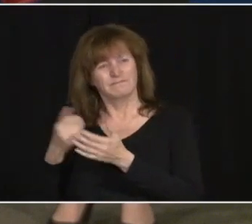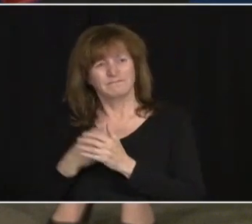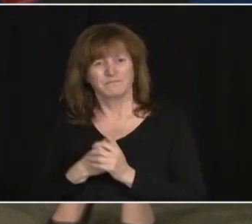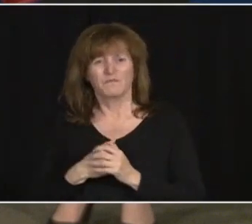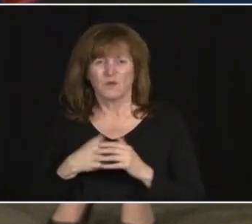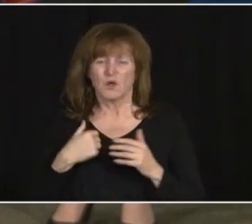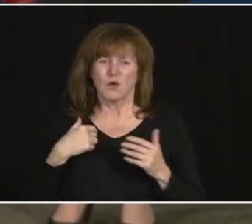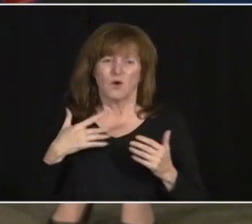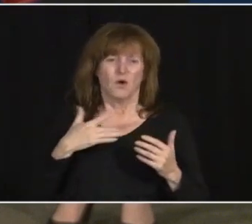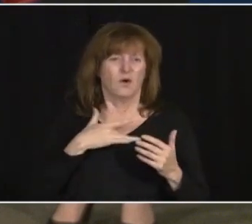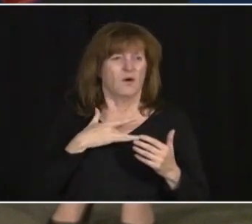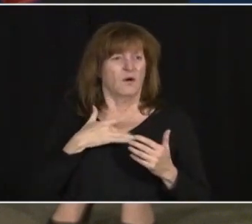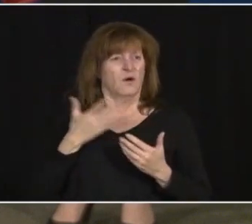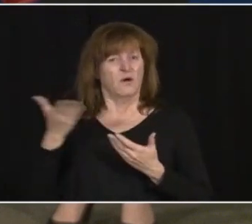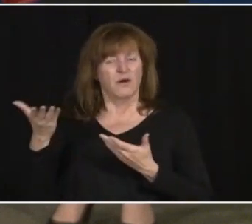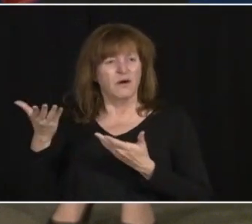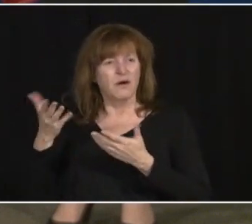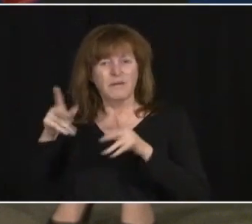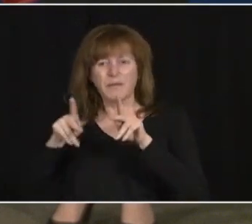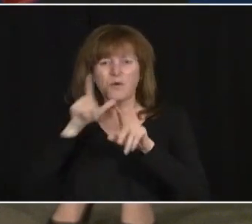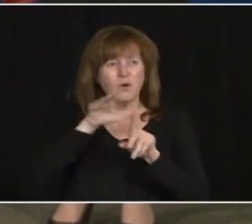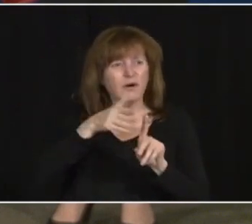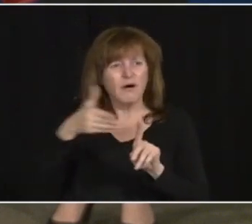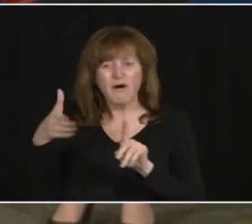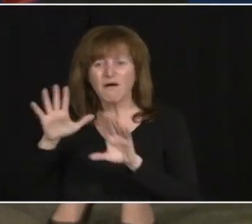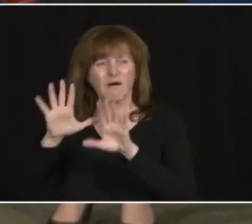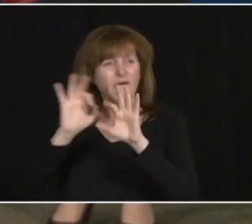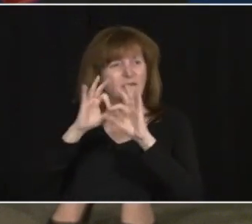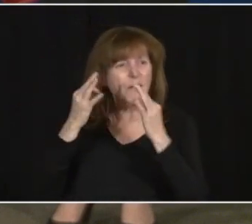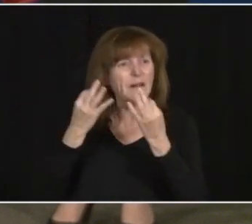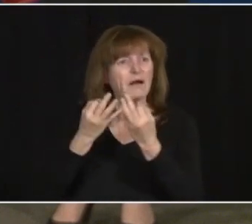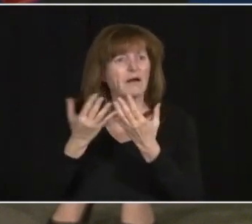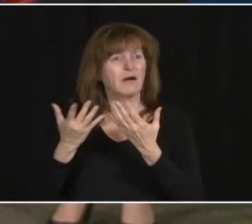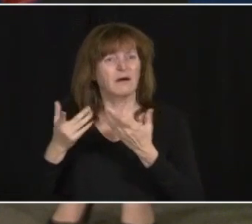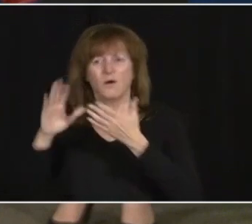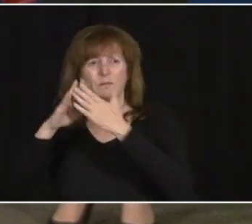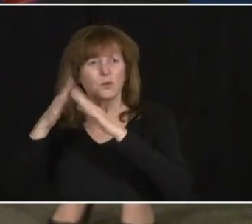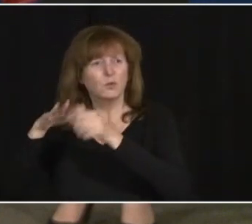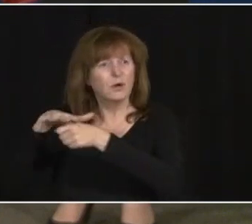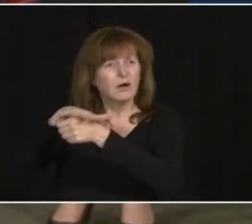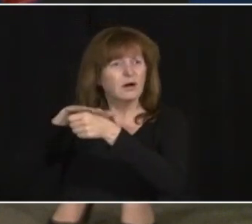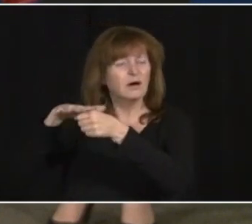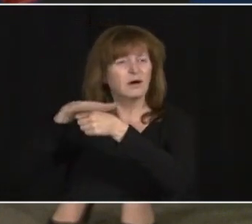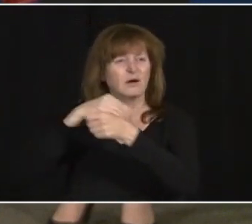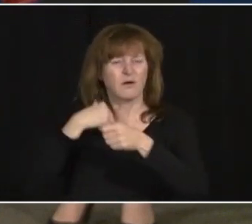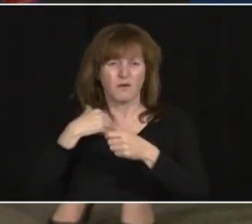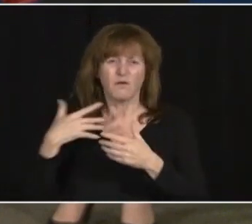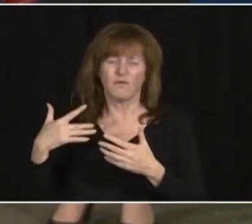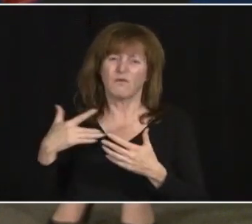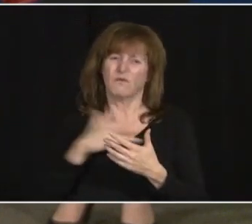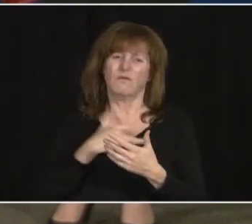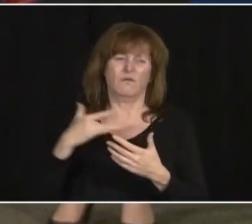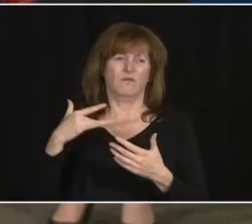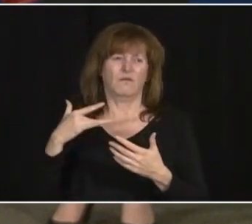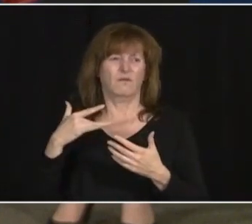and the entire community. We salute Constable Heidi Stephenson,